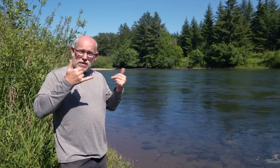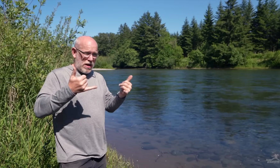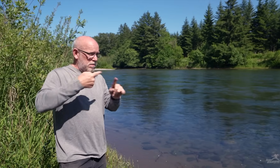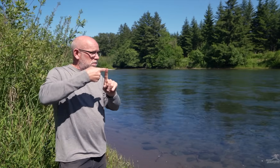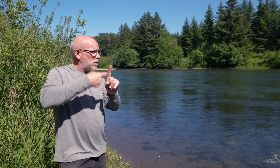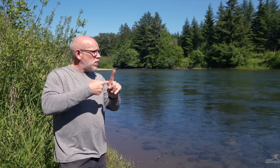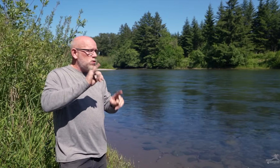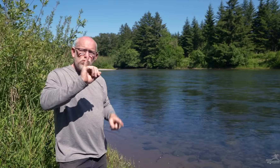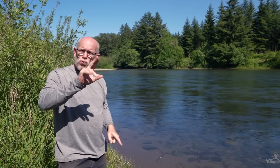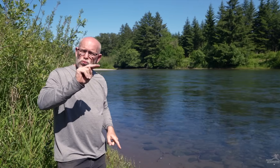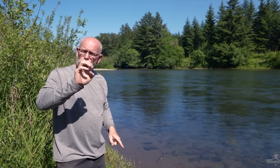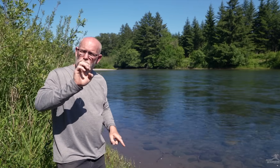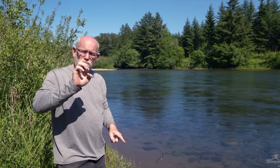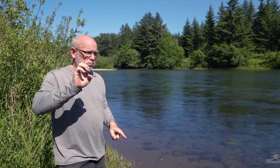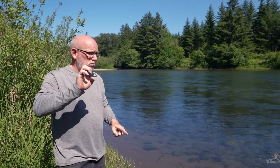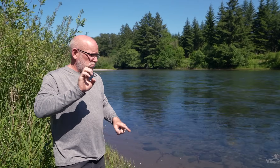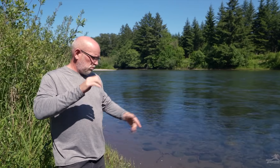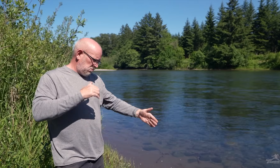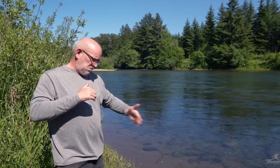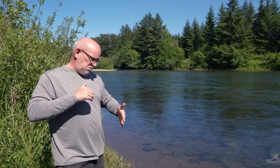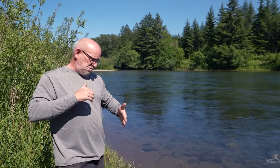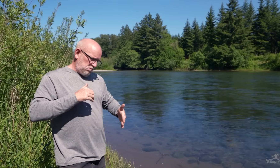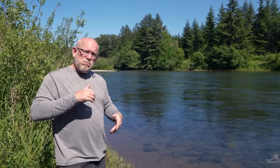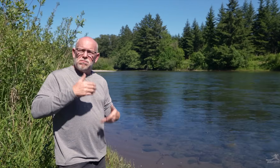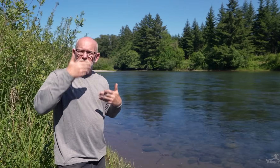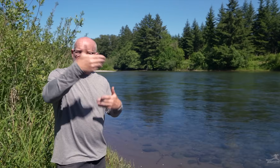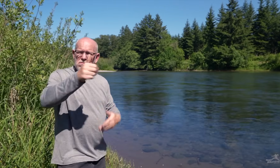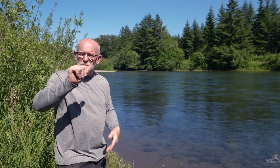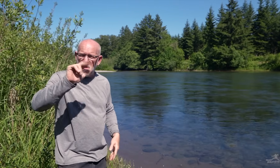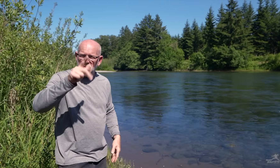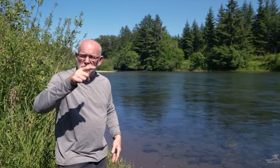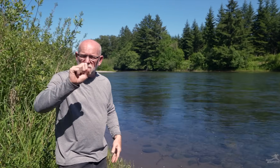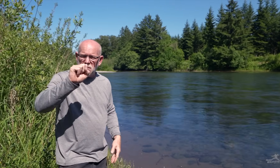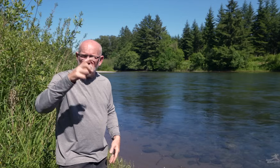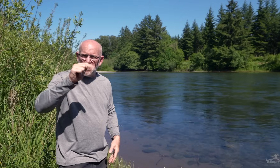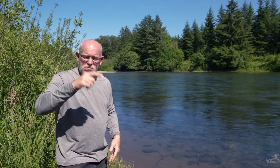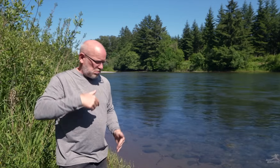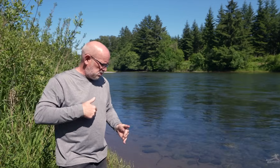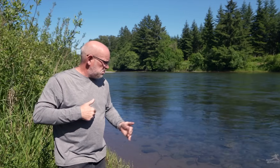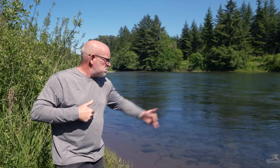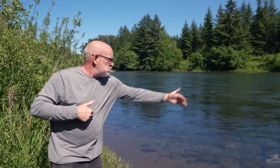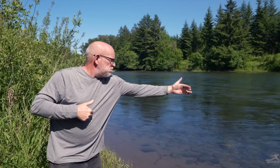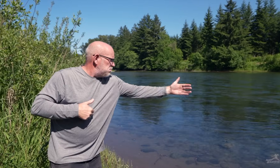In June, the water is high tide. By August, it lowers down.